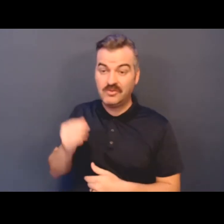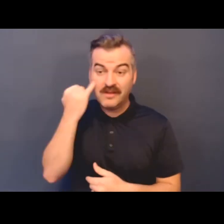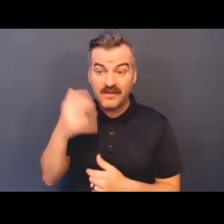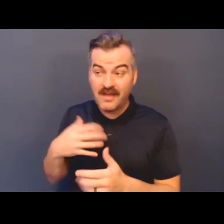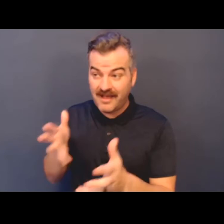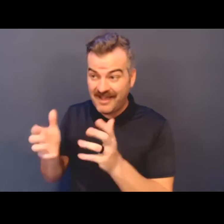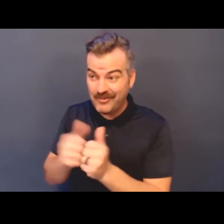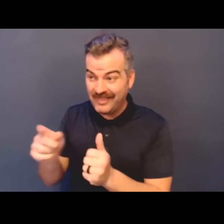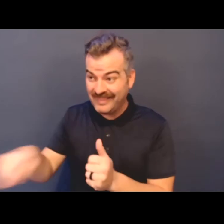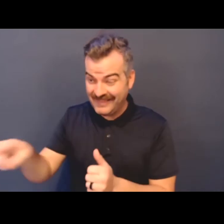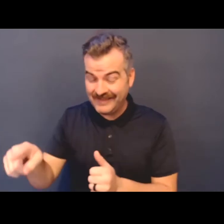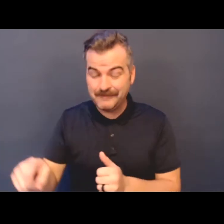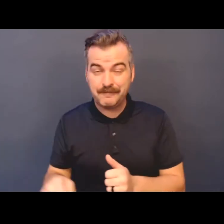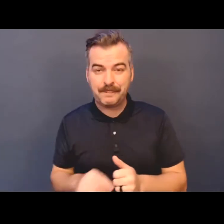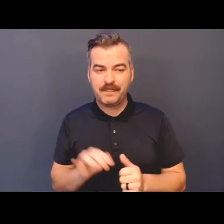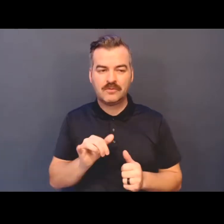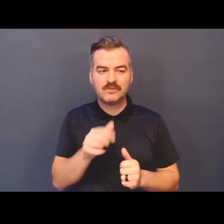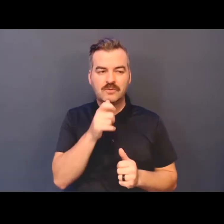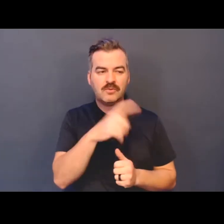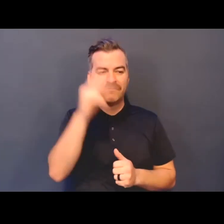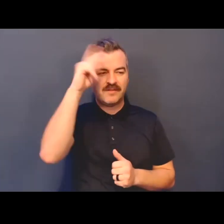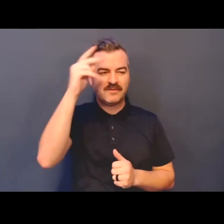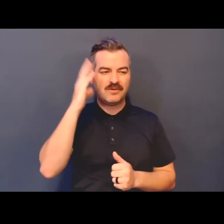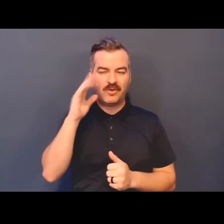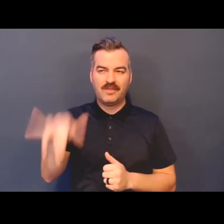along philosophy, among philosophers knows it's reprehensible ubiquity.